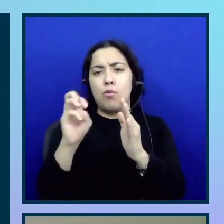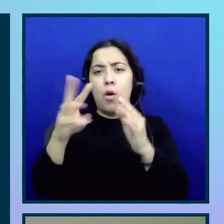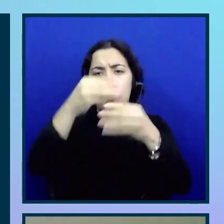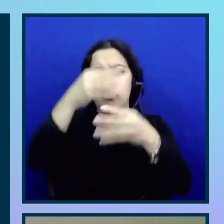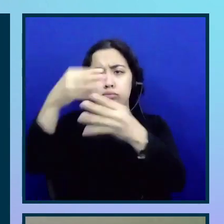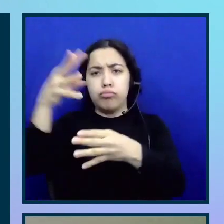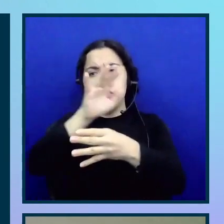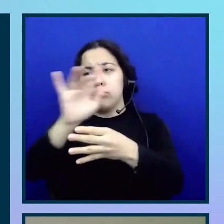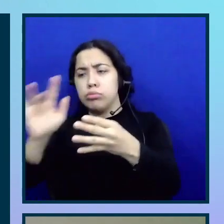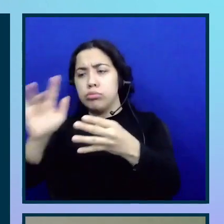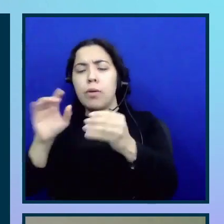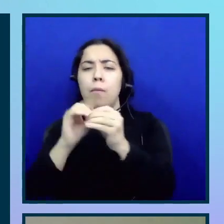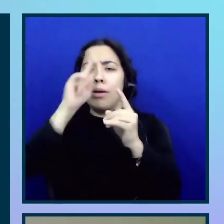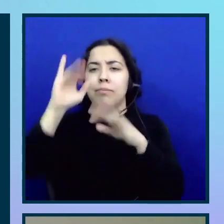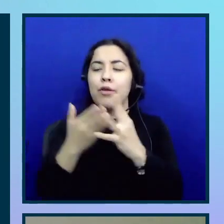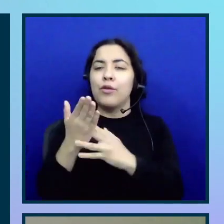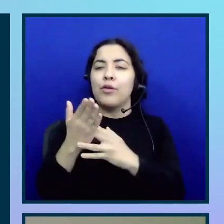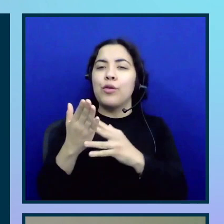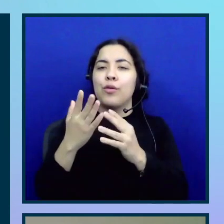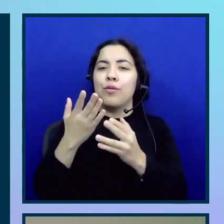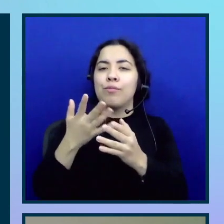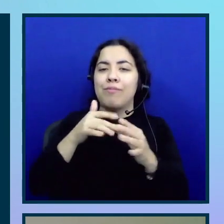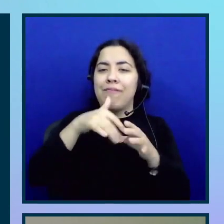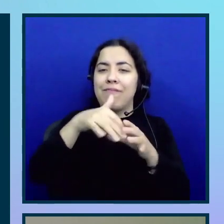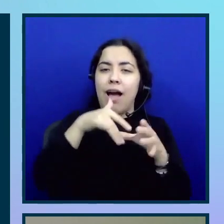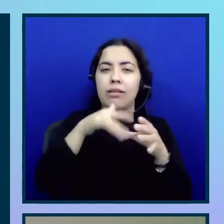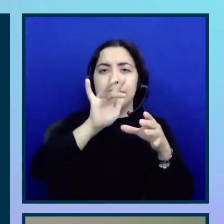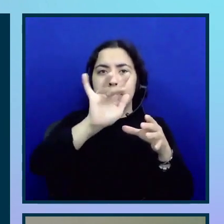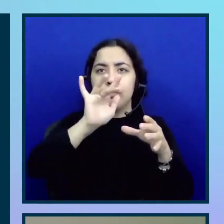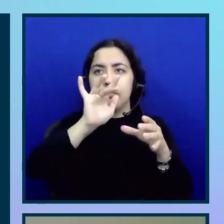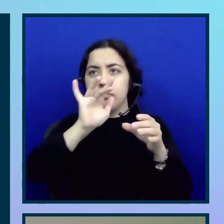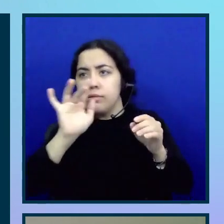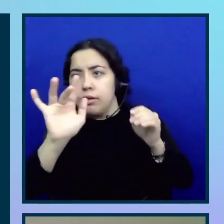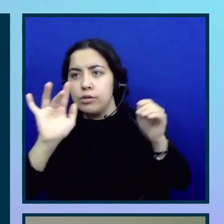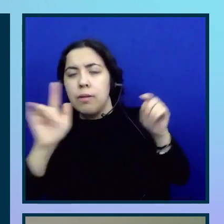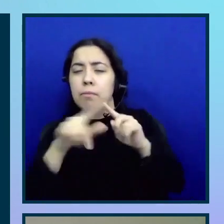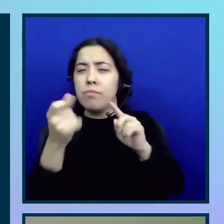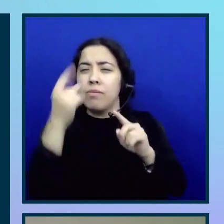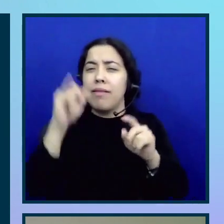but there is still like column information. I want to weigh how important that column information is.